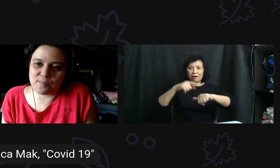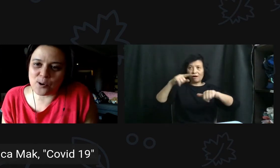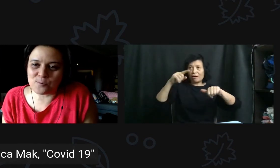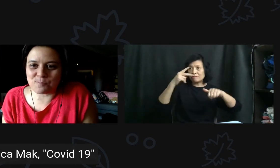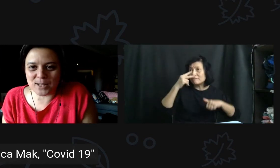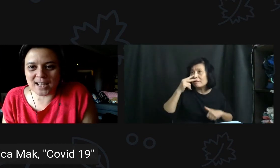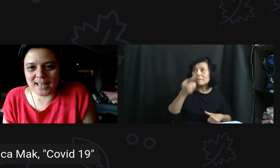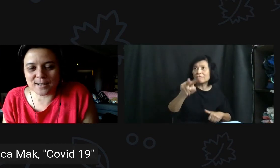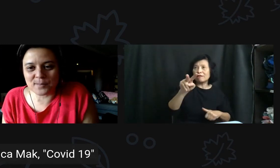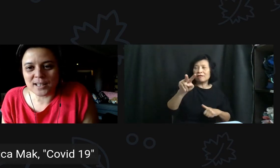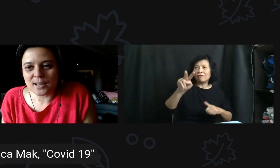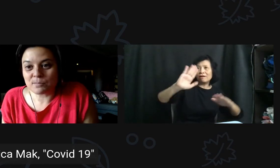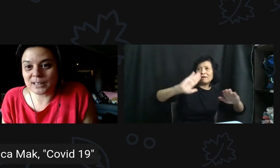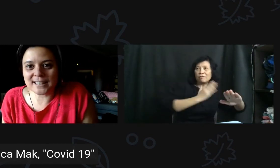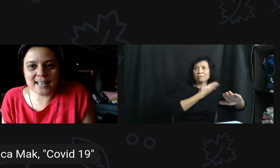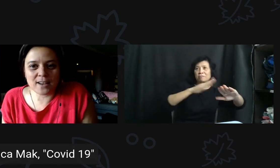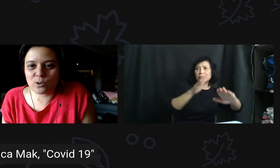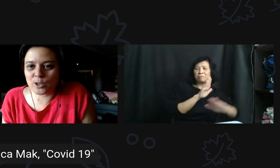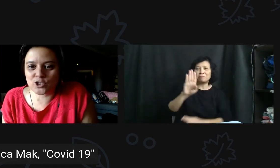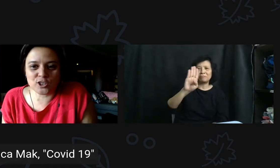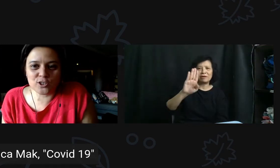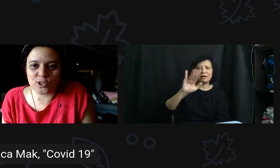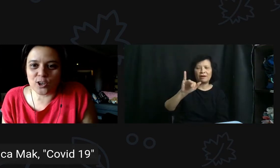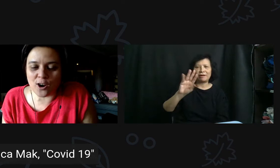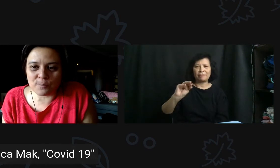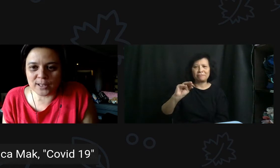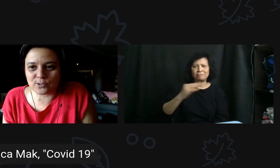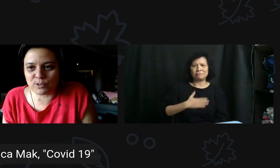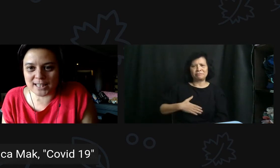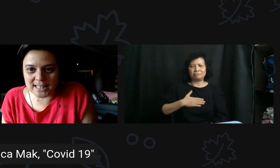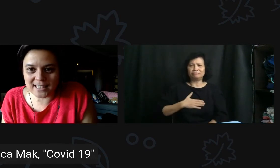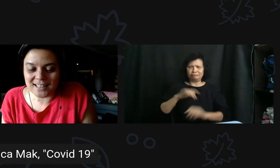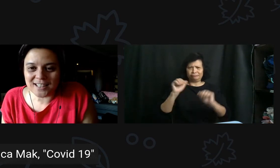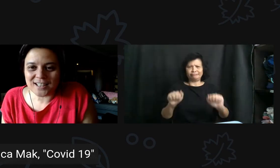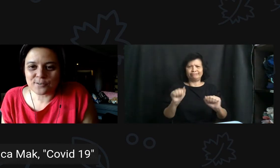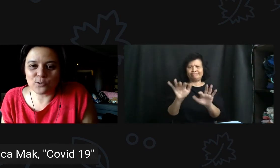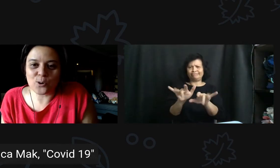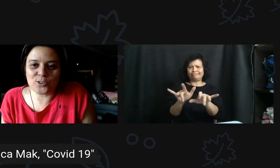a poem in BIM, please have questions or comments ready for